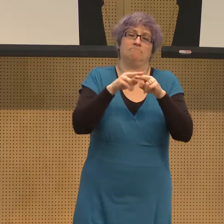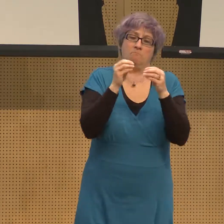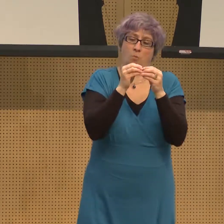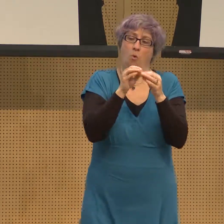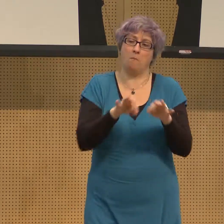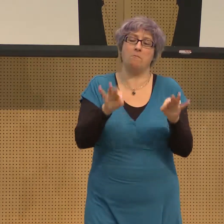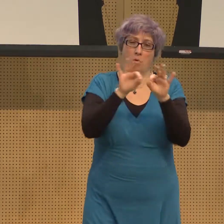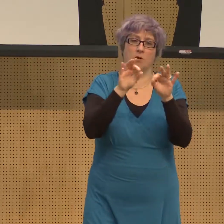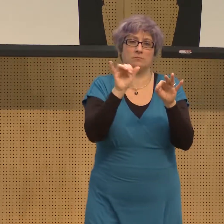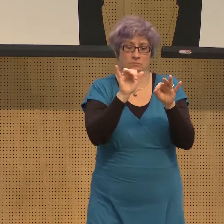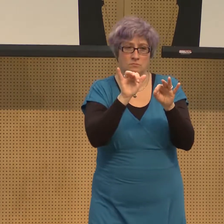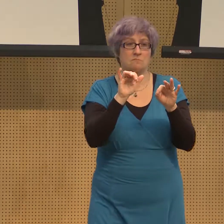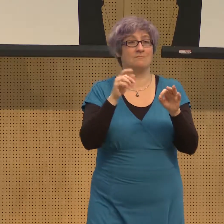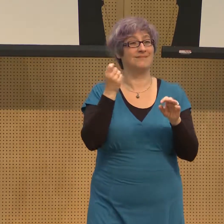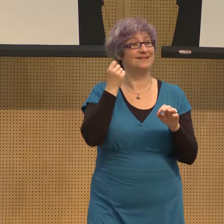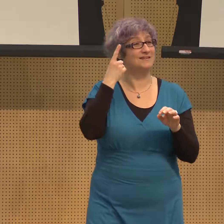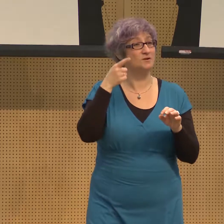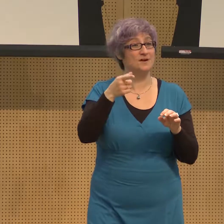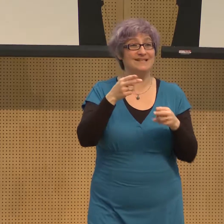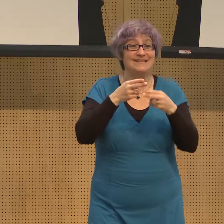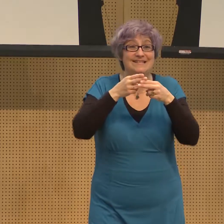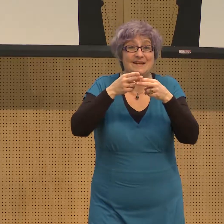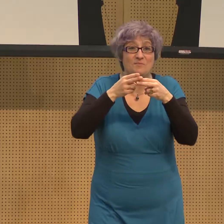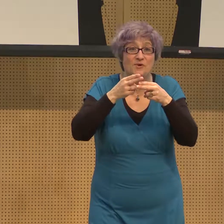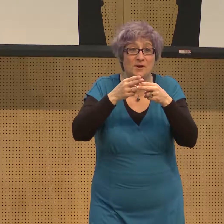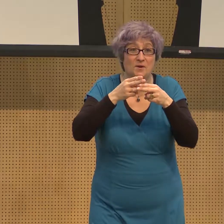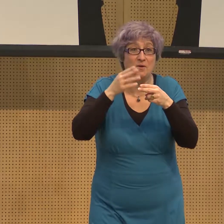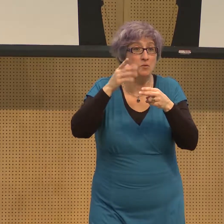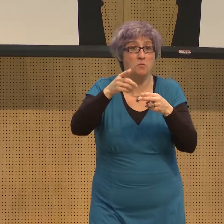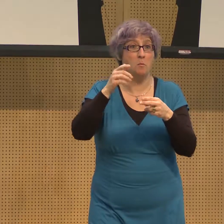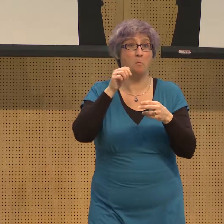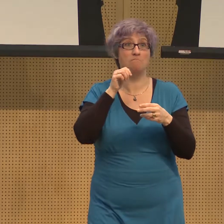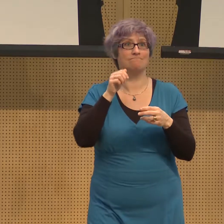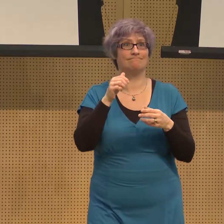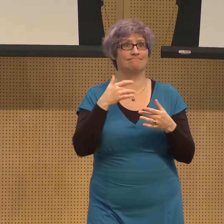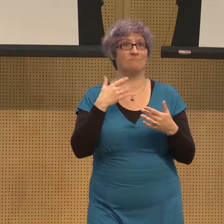community may have an impact on where you decide to go.